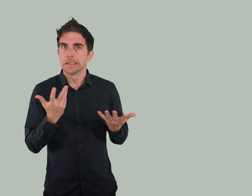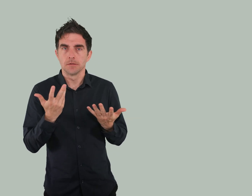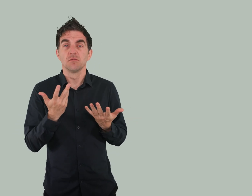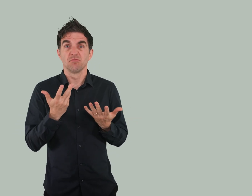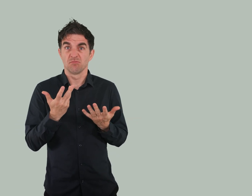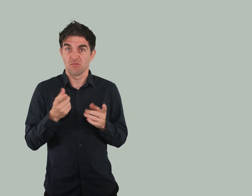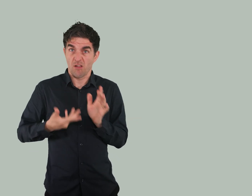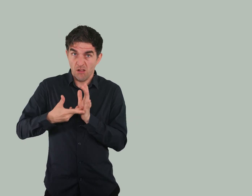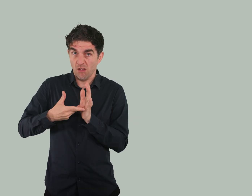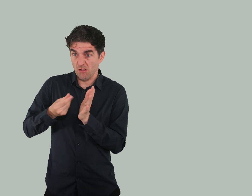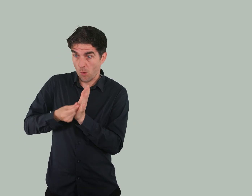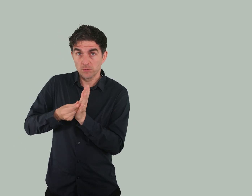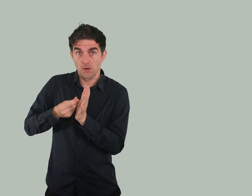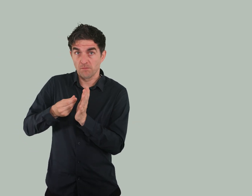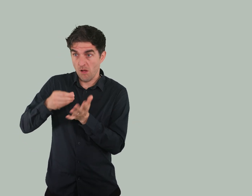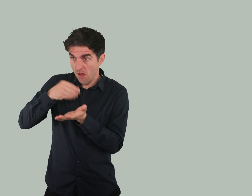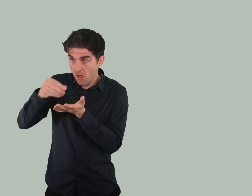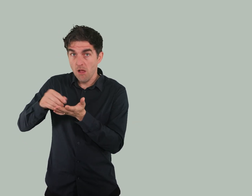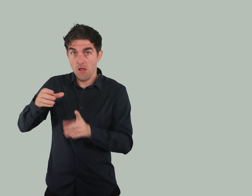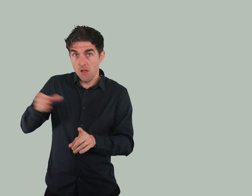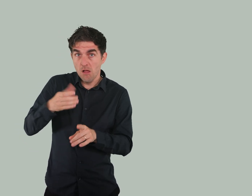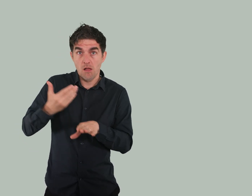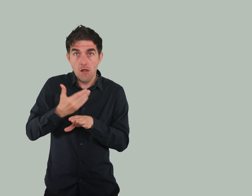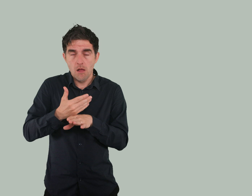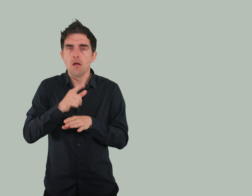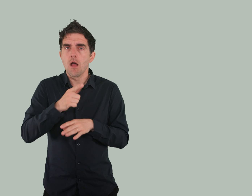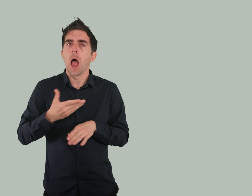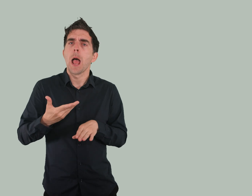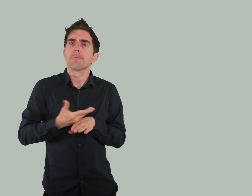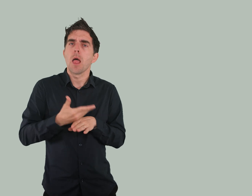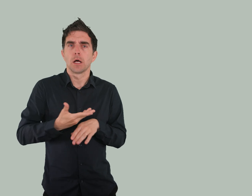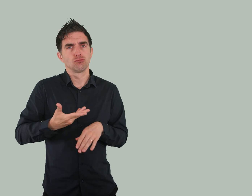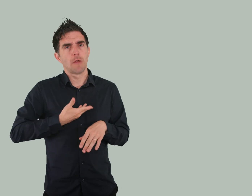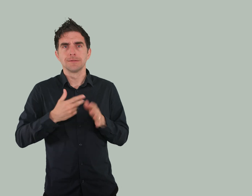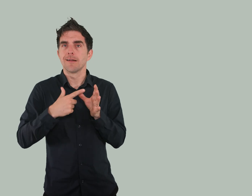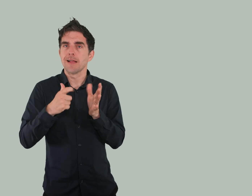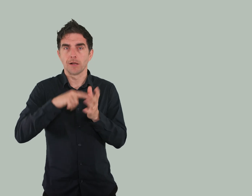other changes affecting the cost and risk of hiring.